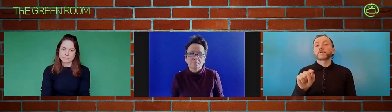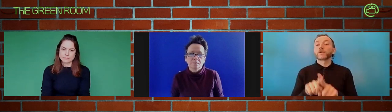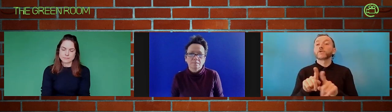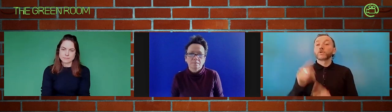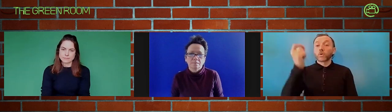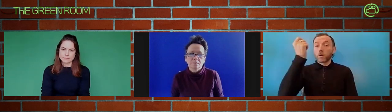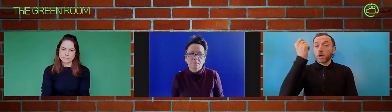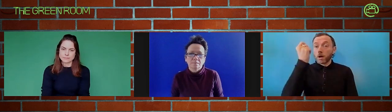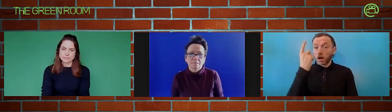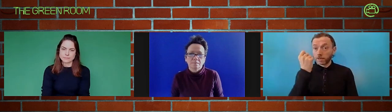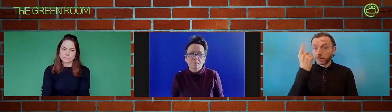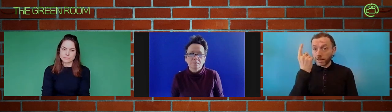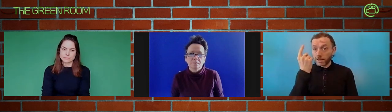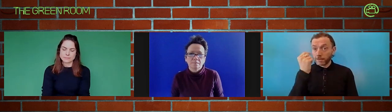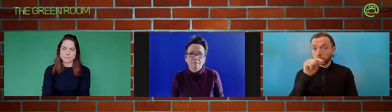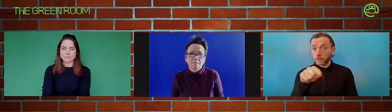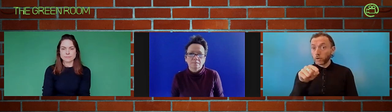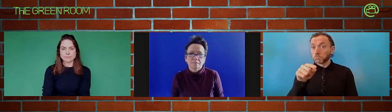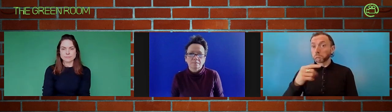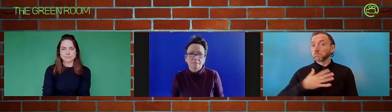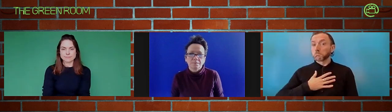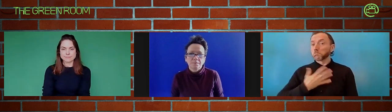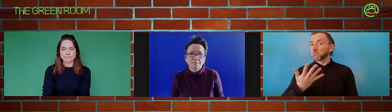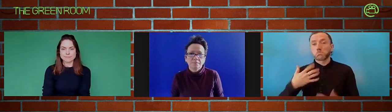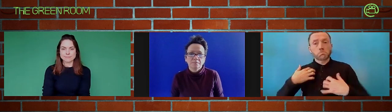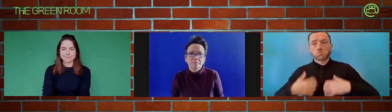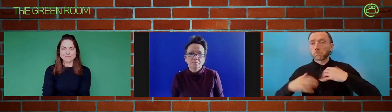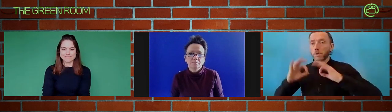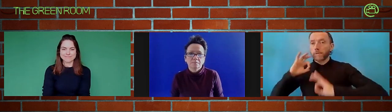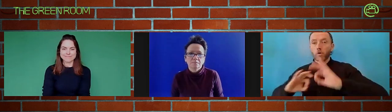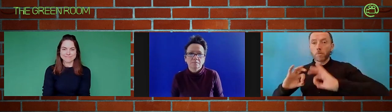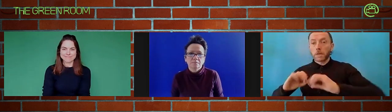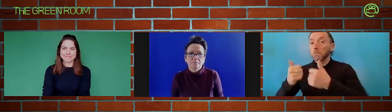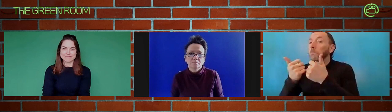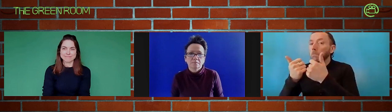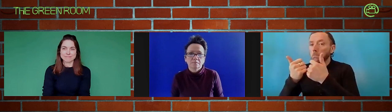if you don't want to perform. That's fine, because there's other things to do and that